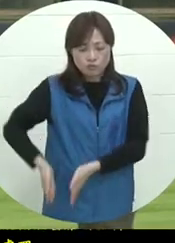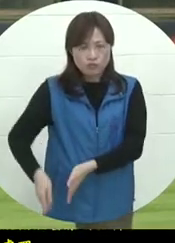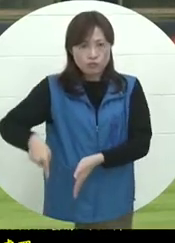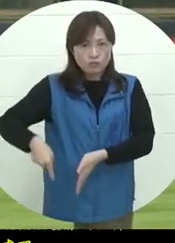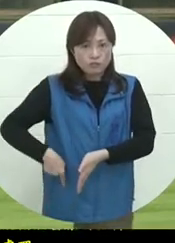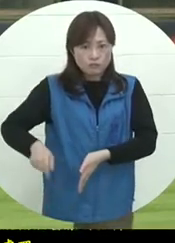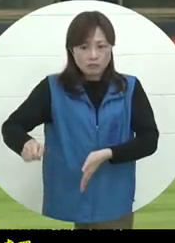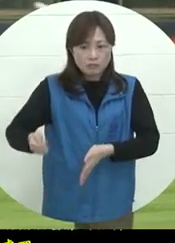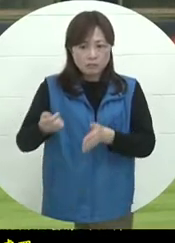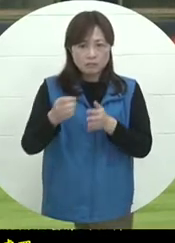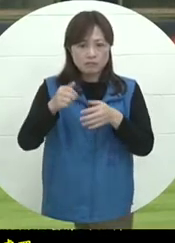pretty obvious.